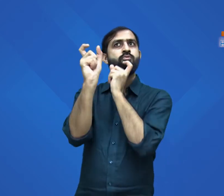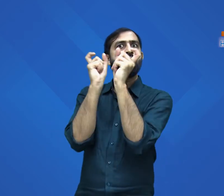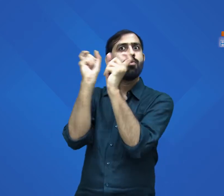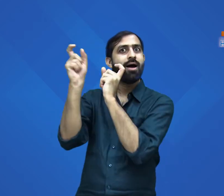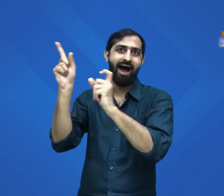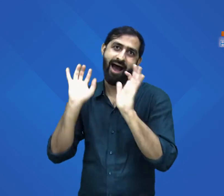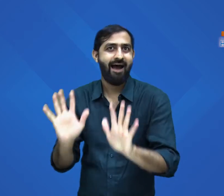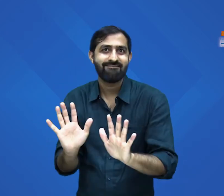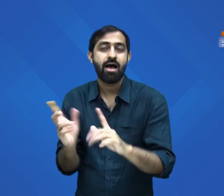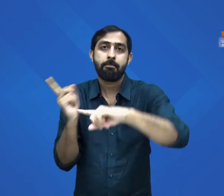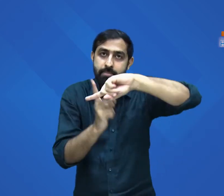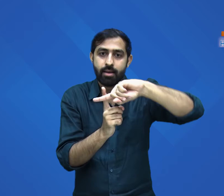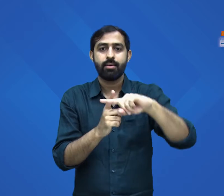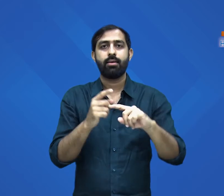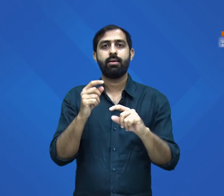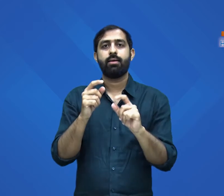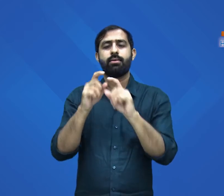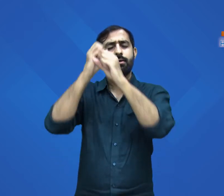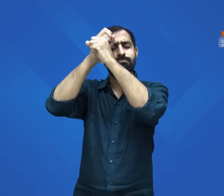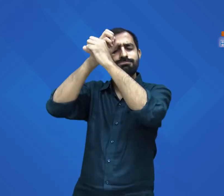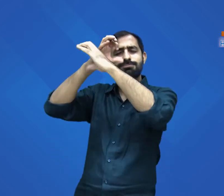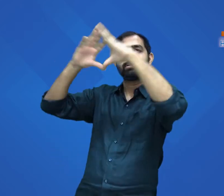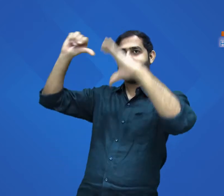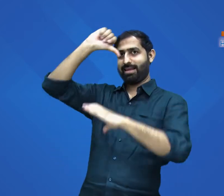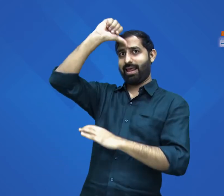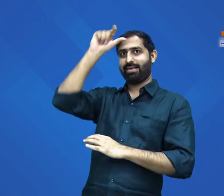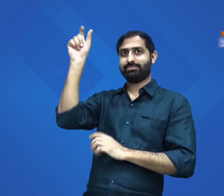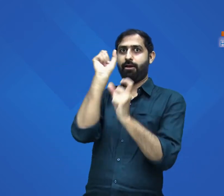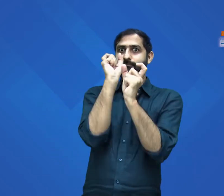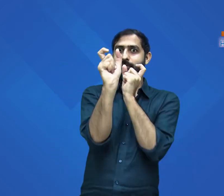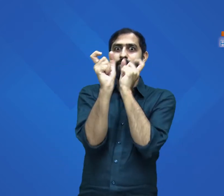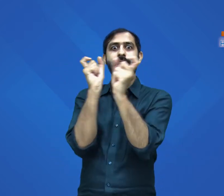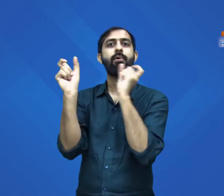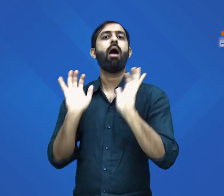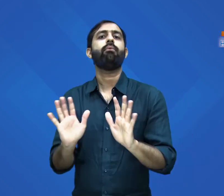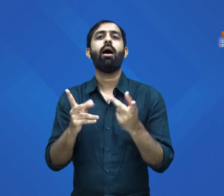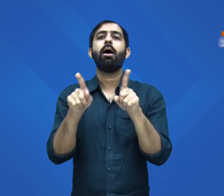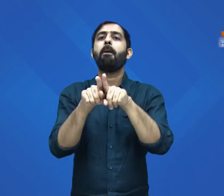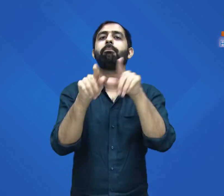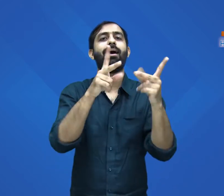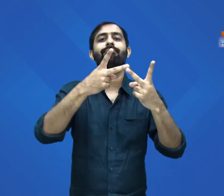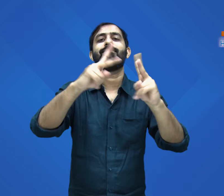in the form of a language of words. For example, a Hindi speaking person thinks in Hindi language.